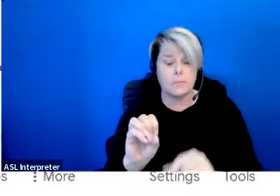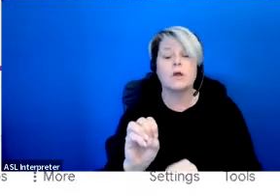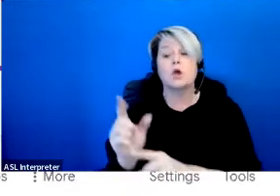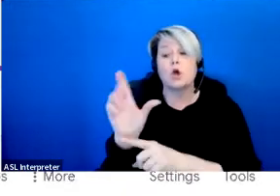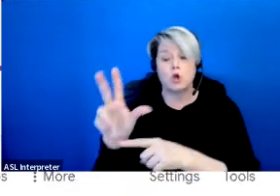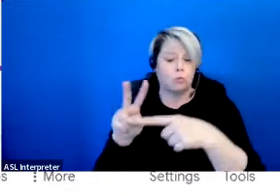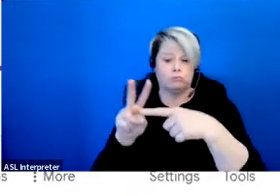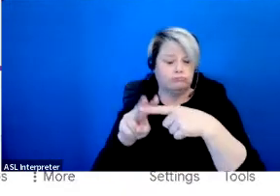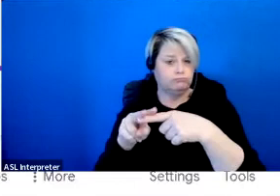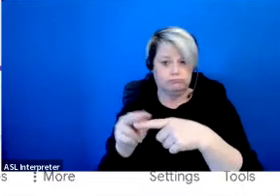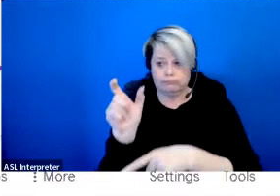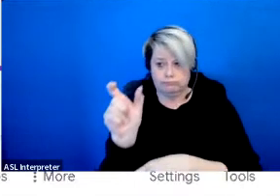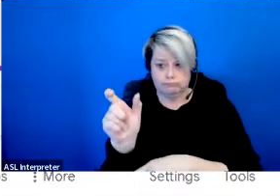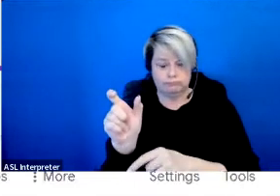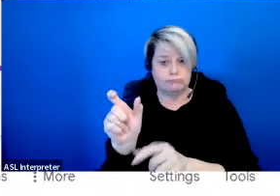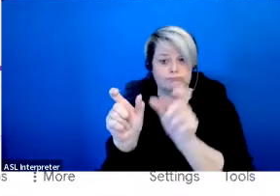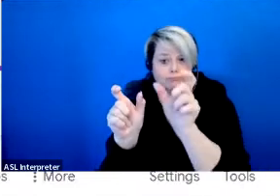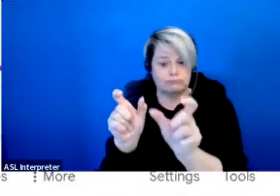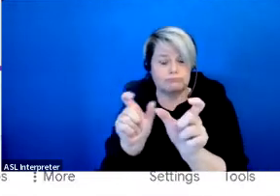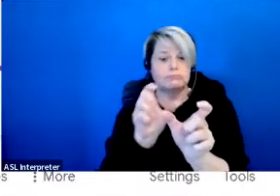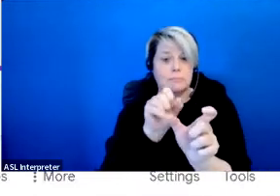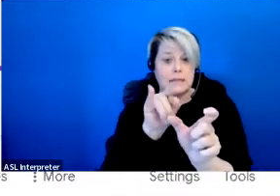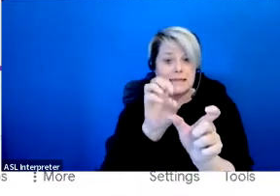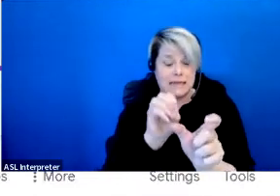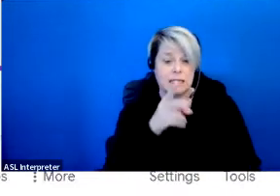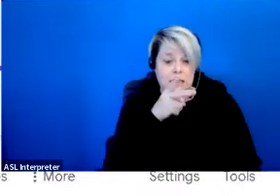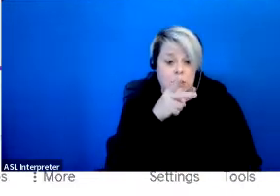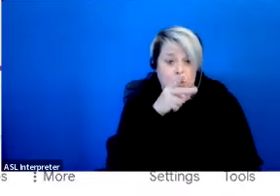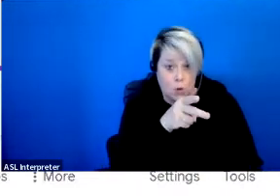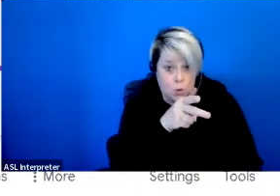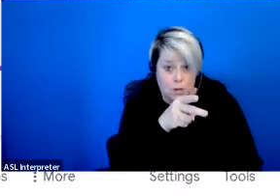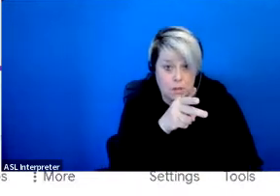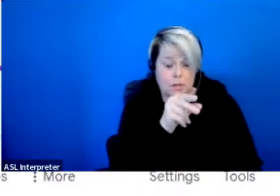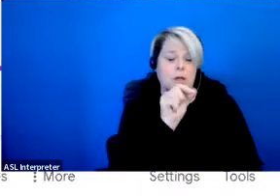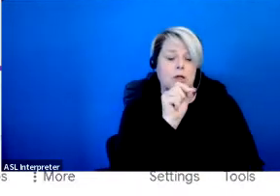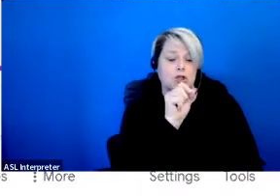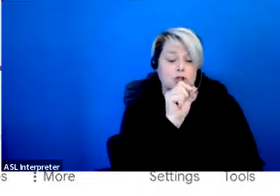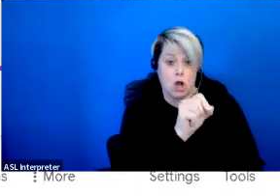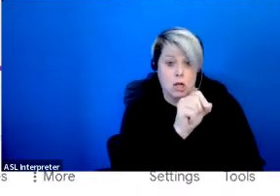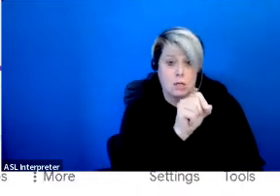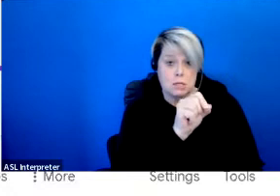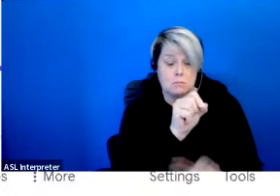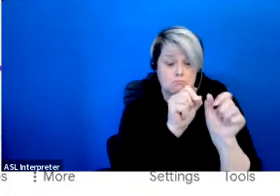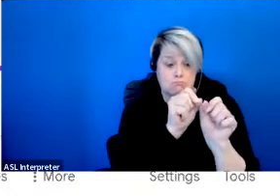have to make sure when you put a search term in you put site -- you put your search term in whatever the